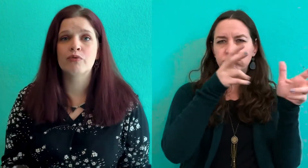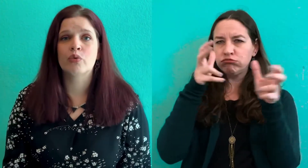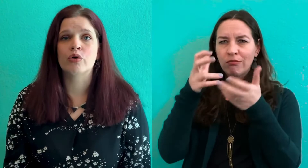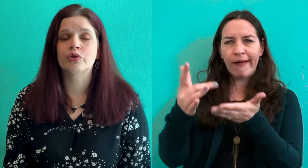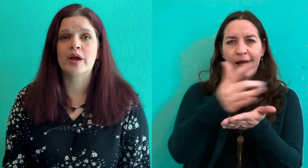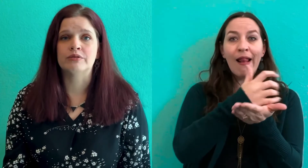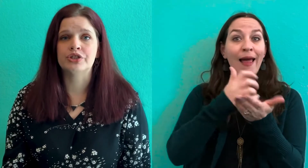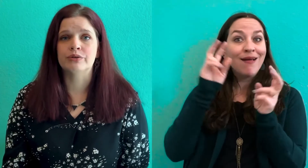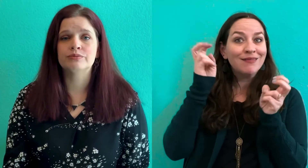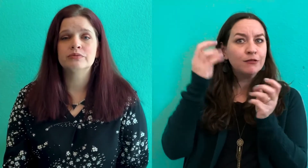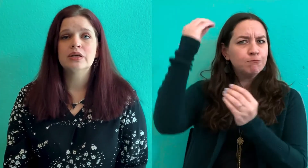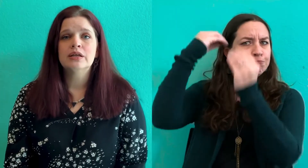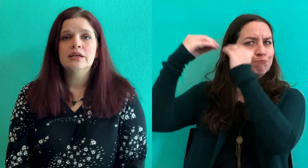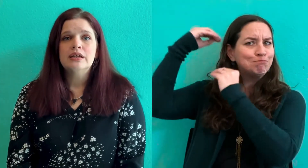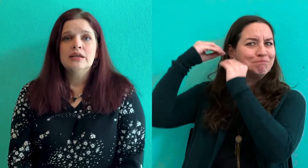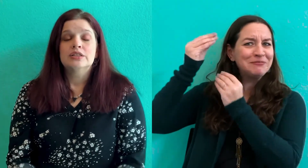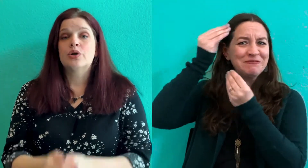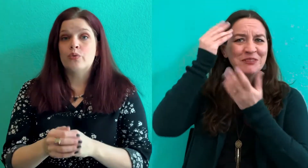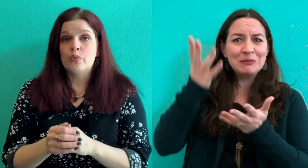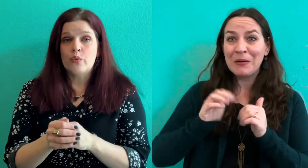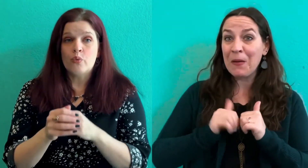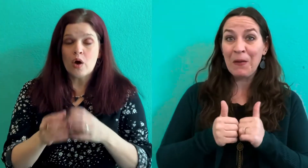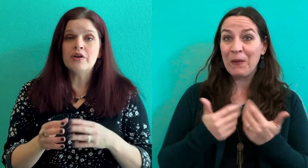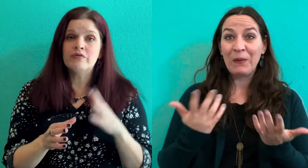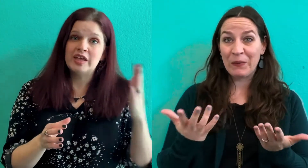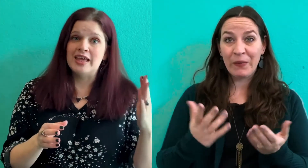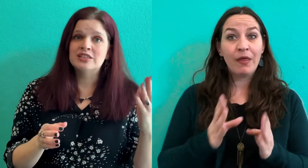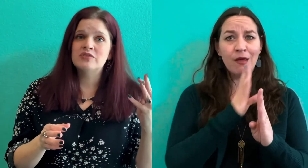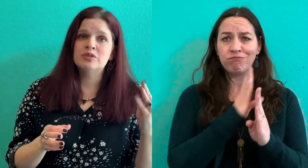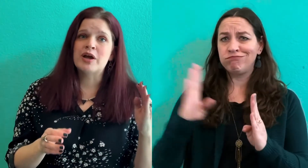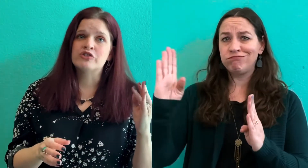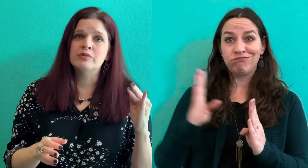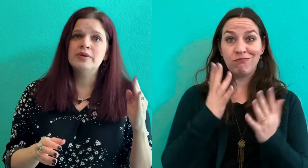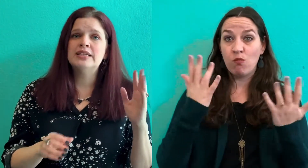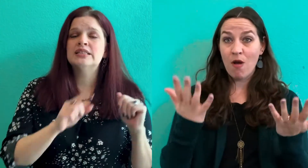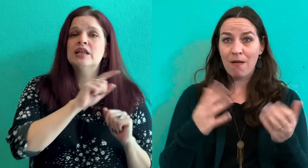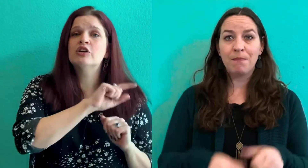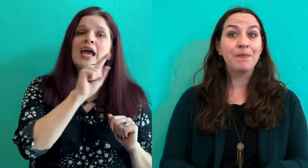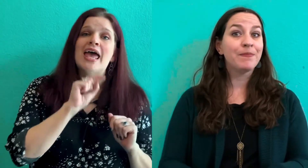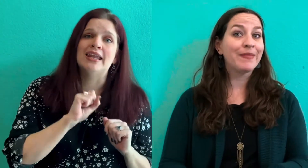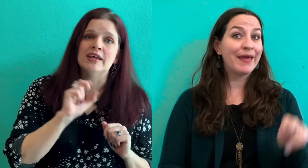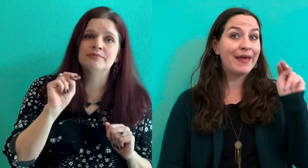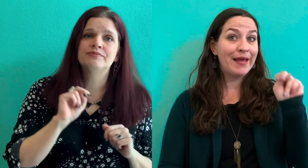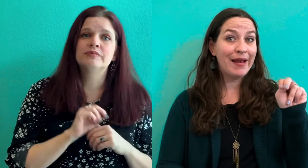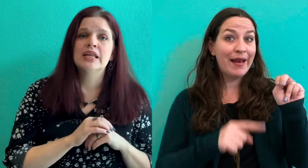from the world around you. So one of the ends of the spectrum is the letter N.